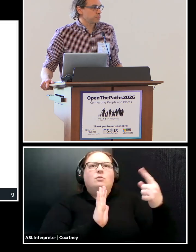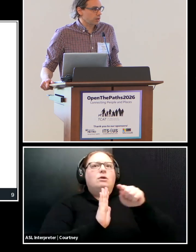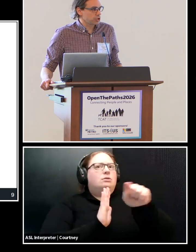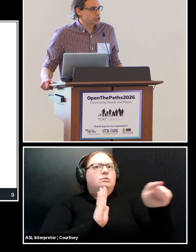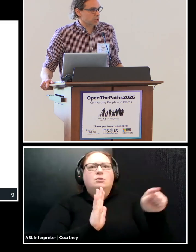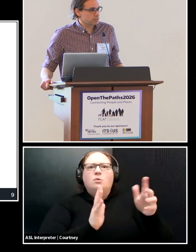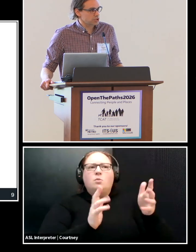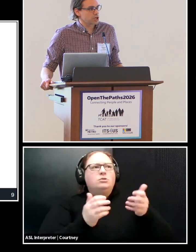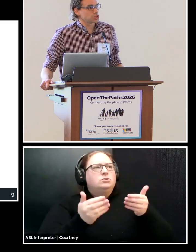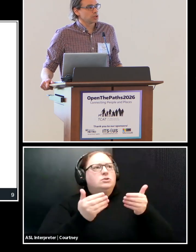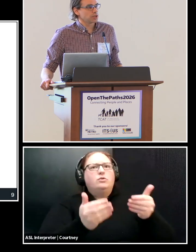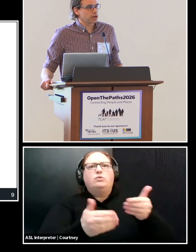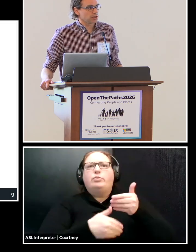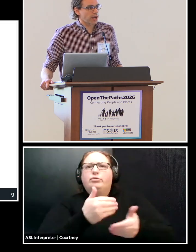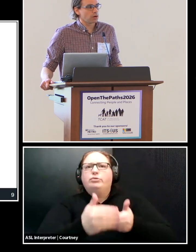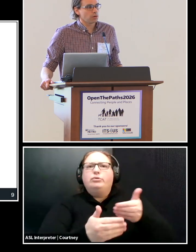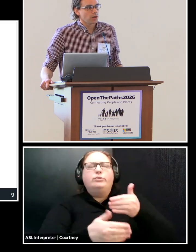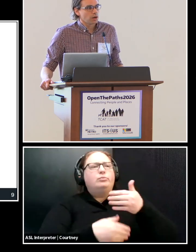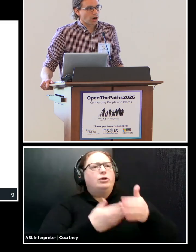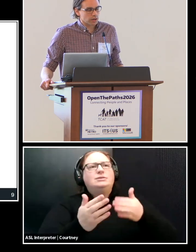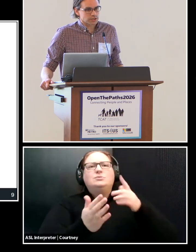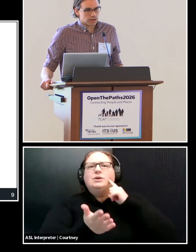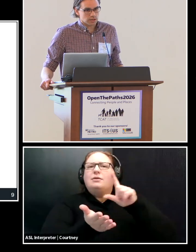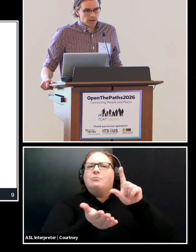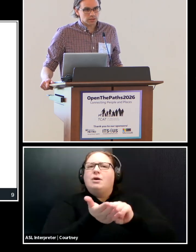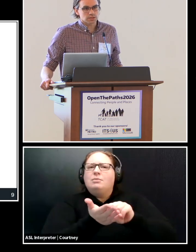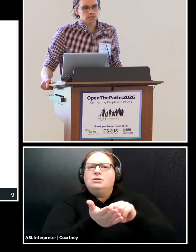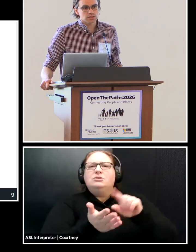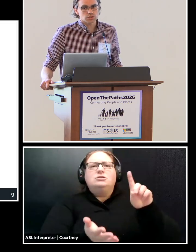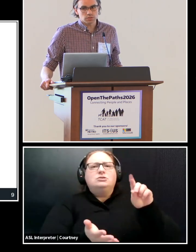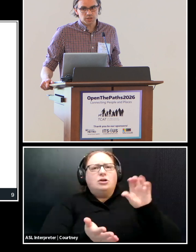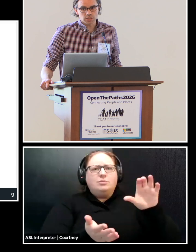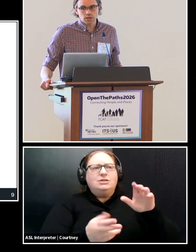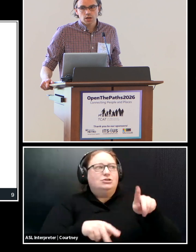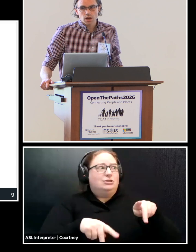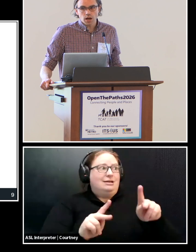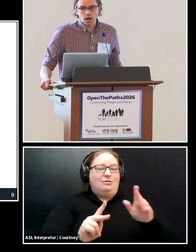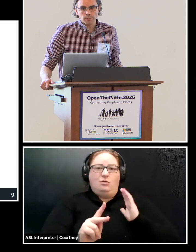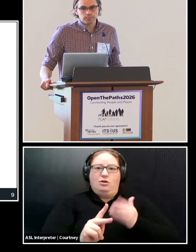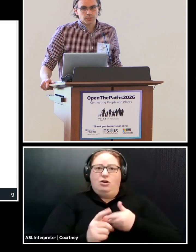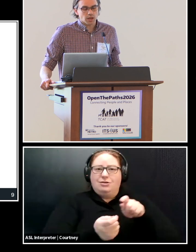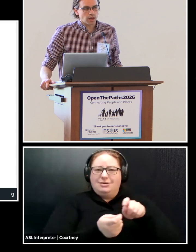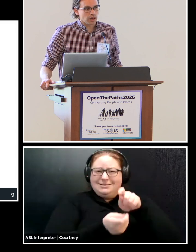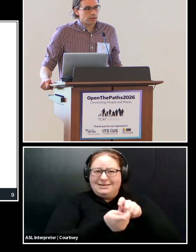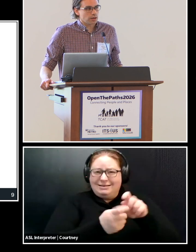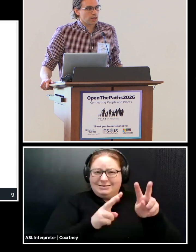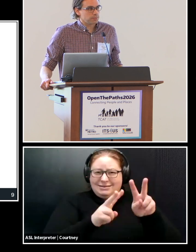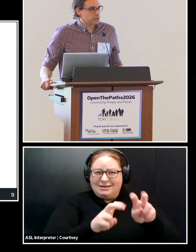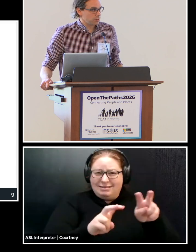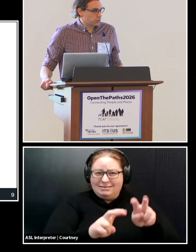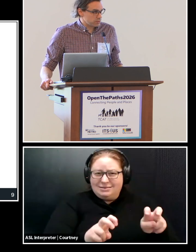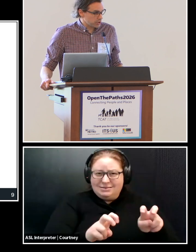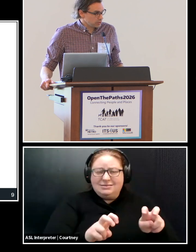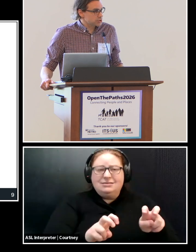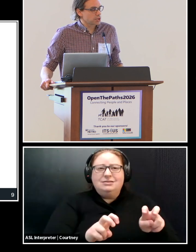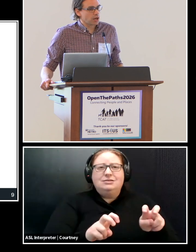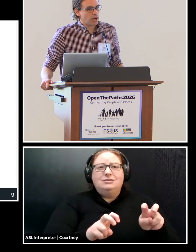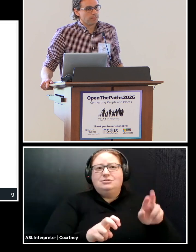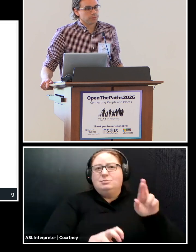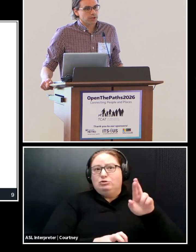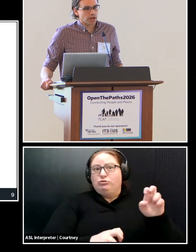can publish documentation that allow our exact analysis to be um uh uh you know rebuilt um that